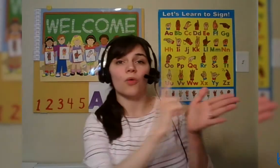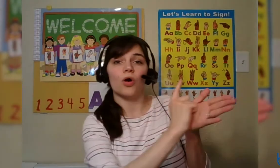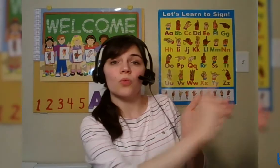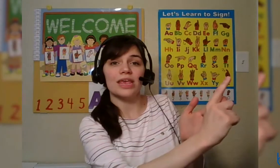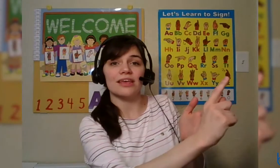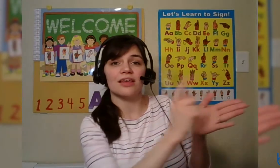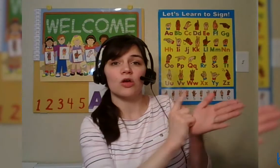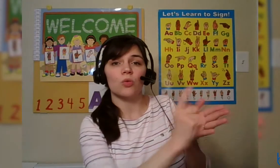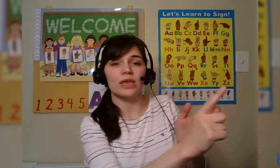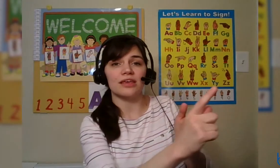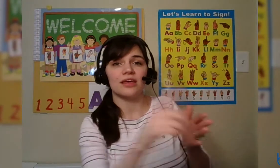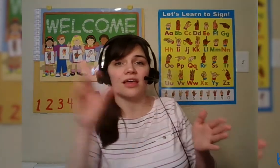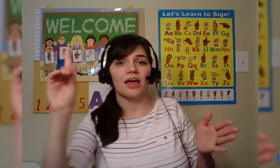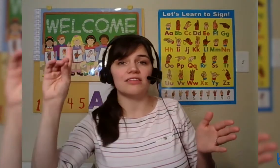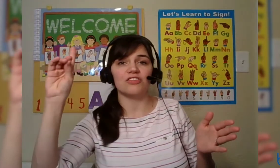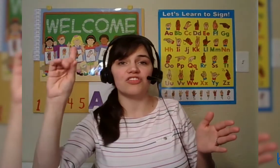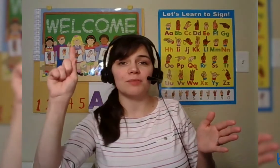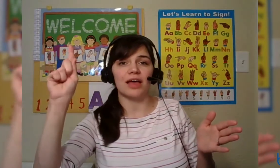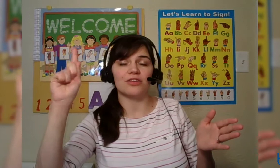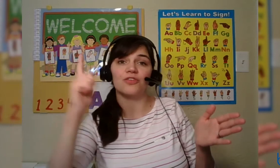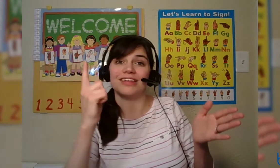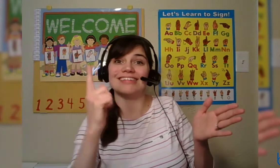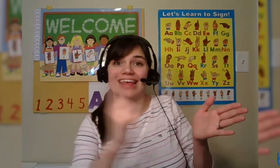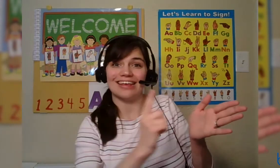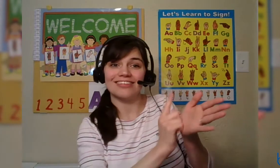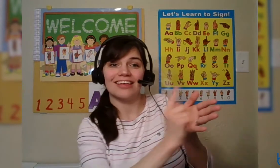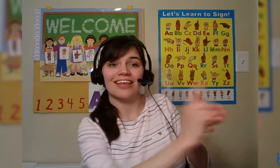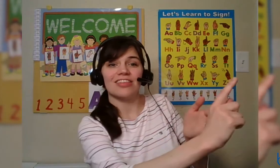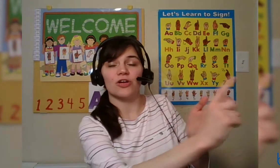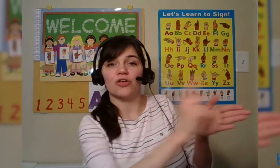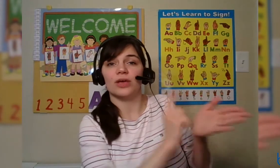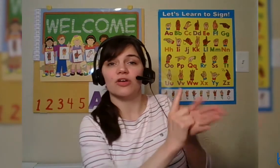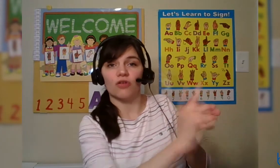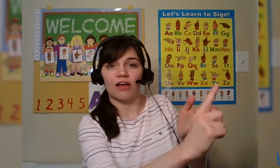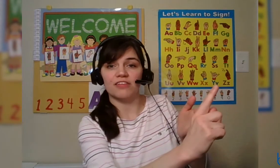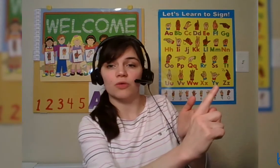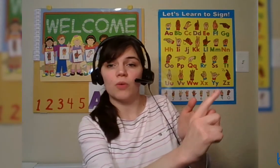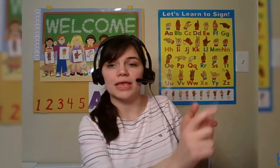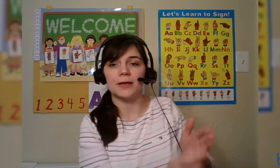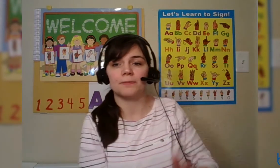week. Week. A D-shape kind of for the days that are going across in a week.